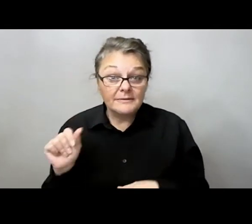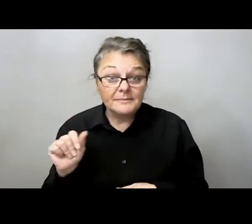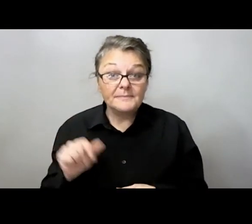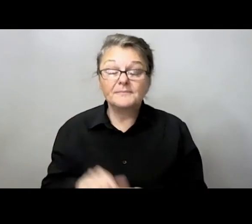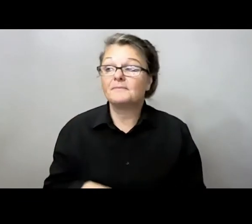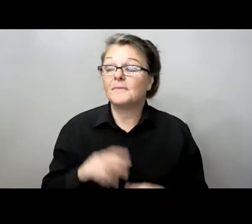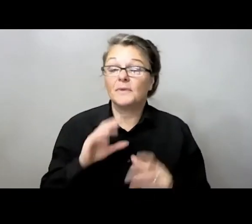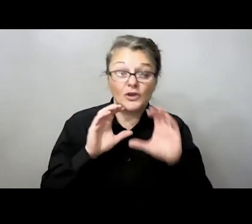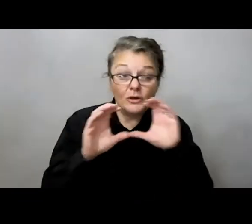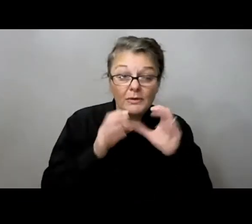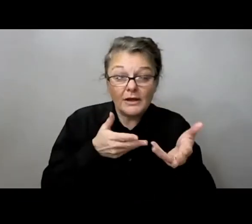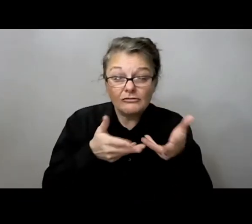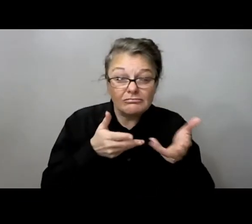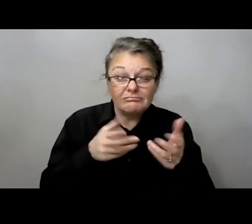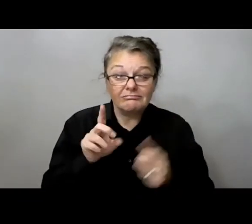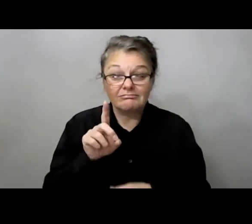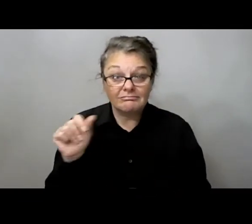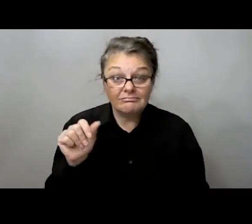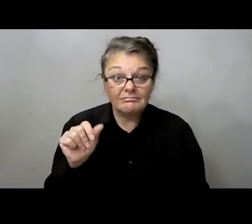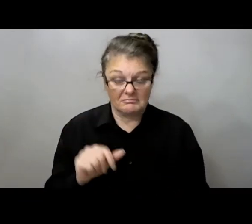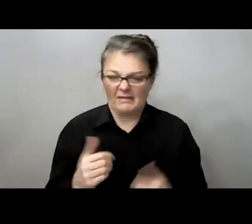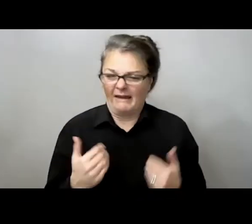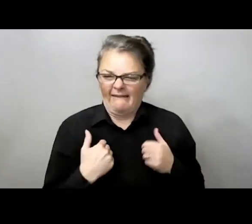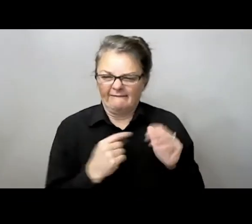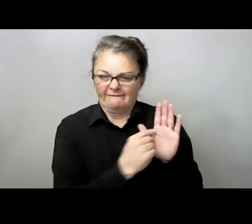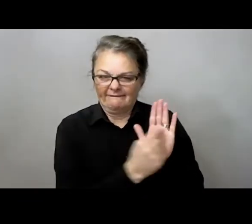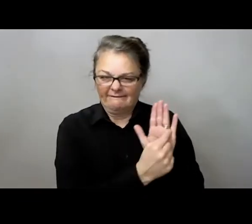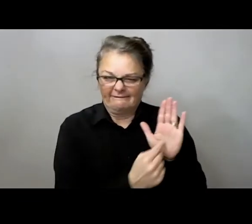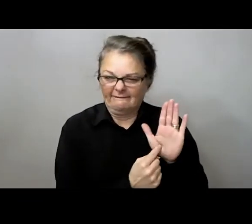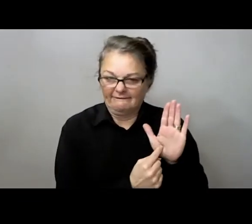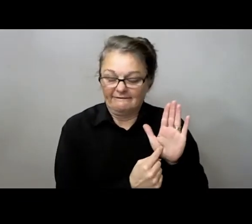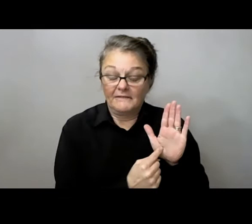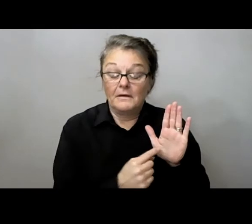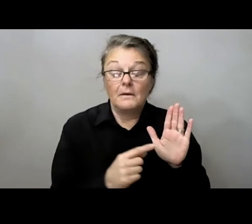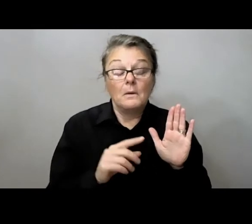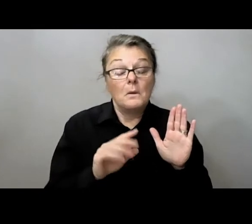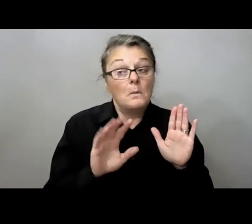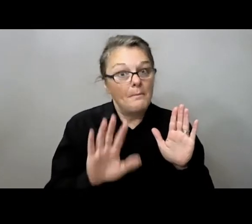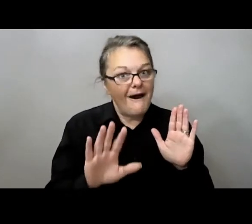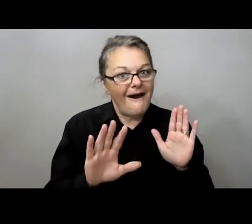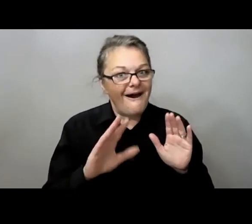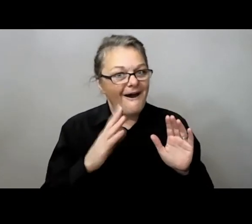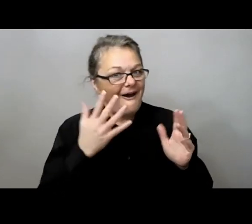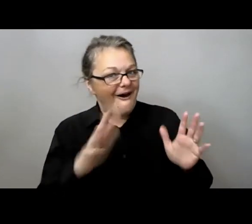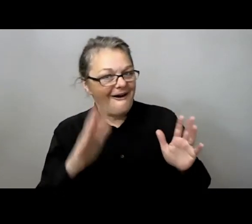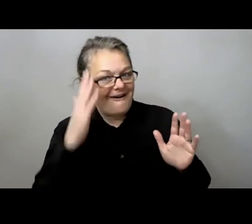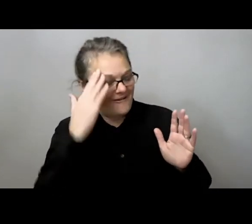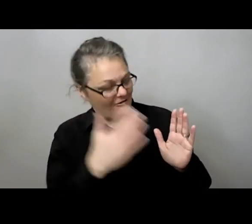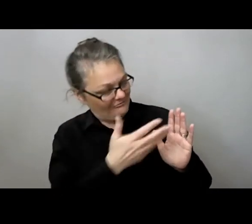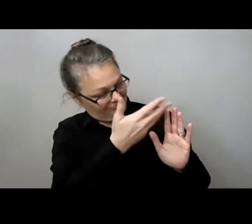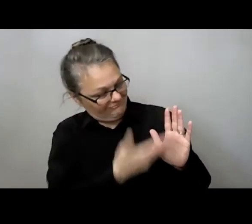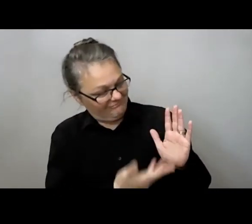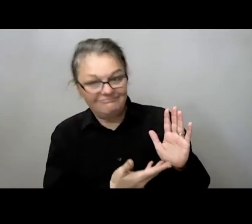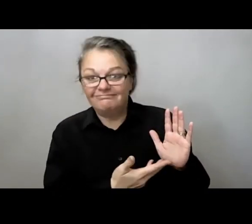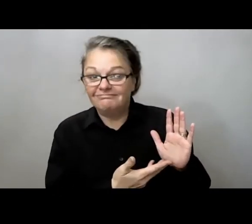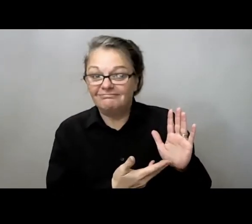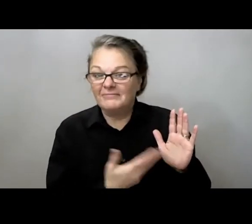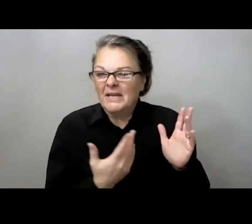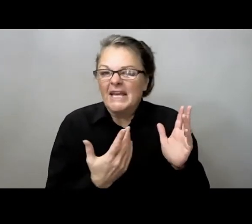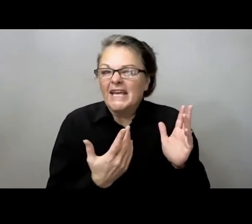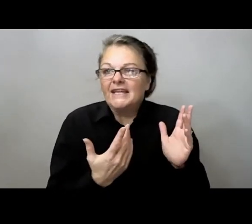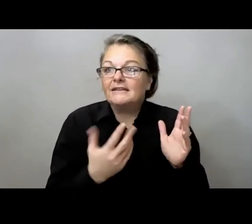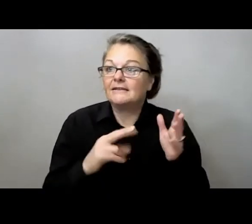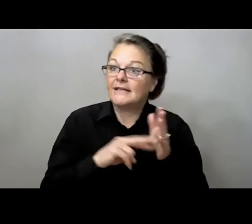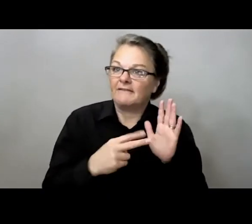COMMUNICATION DISABILITIES, BUT WE KNOW THAT THE LAW SAYS THAT DISABILITY IS BROADER THAN THAT.